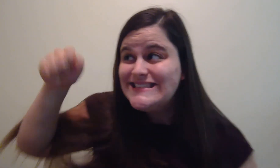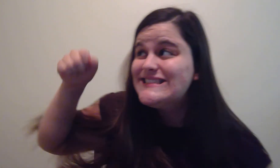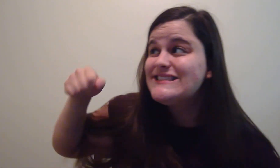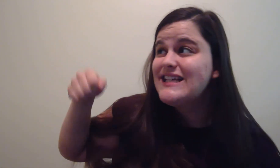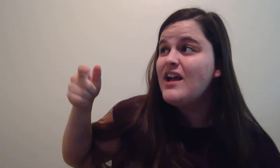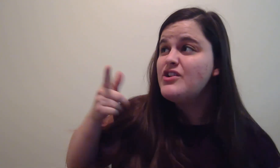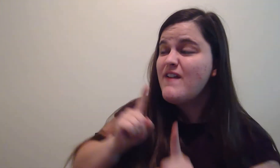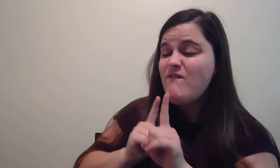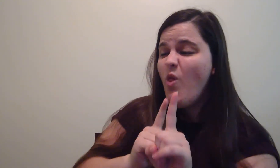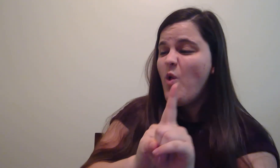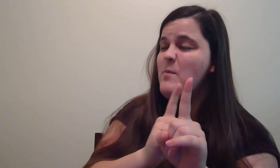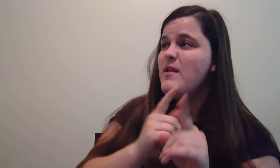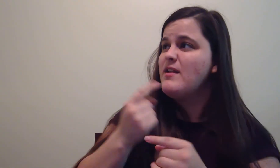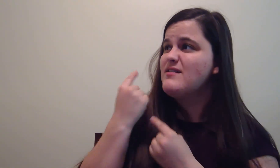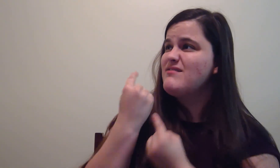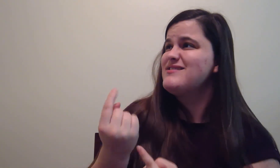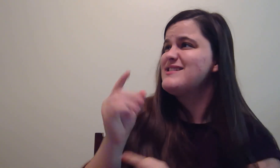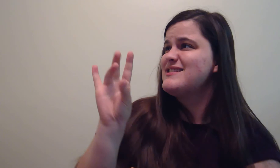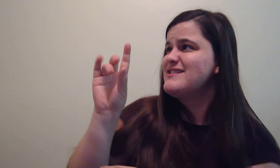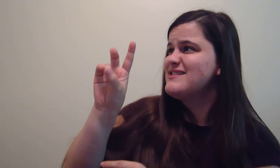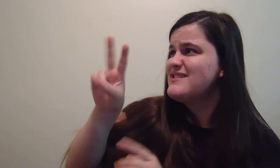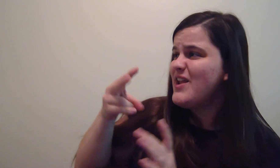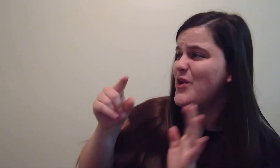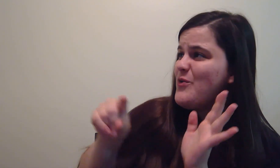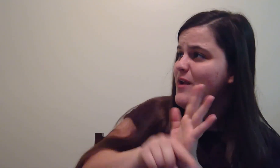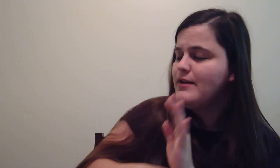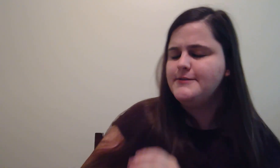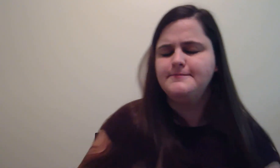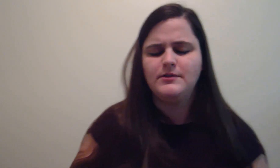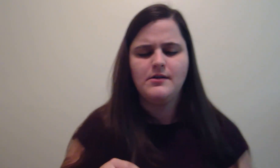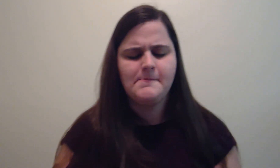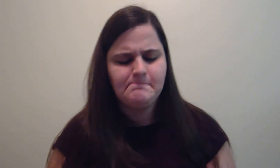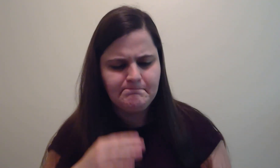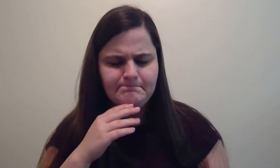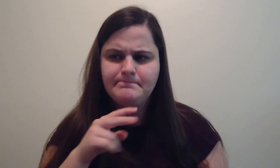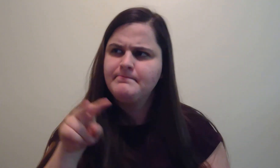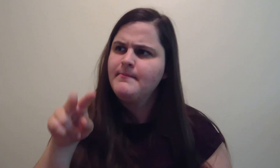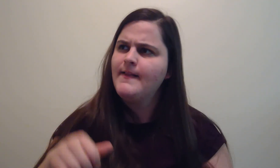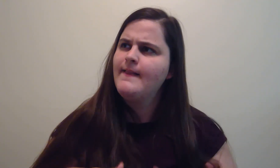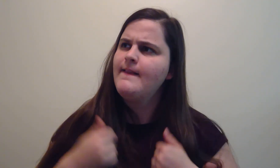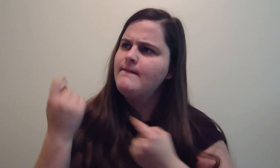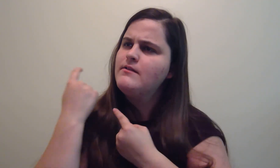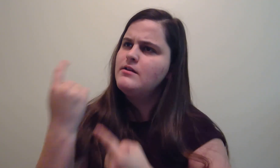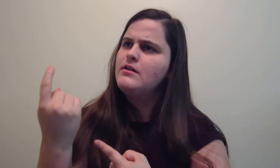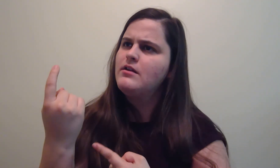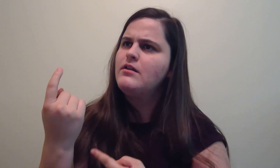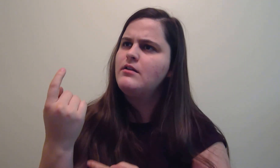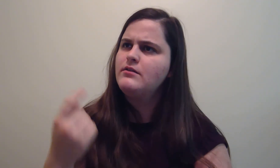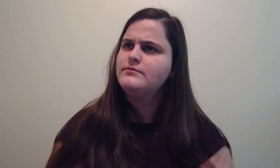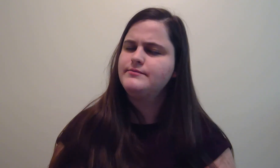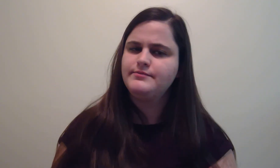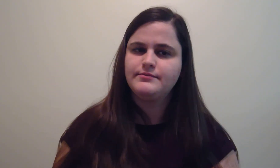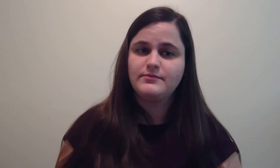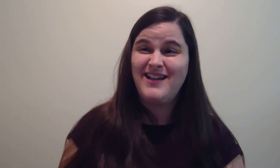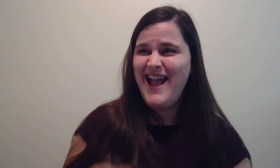I said, "Yes! That's absolutely so! And she's been stalking me since the second grade." He frowned, then looked out the window and asked, "They've been living there that long?"